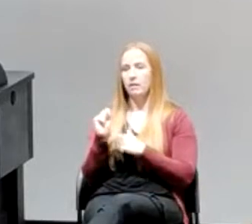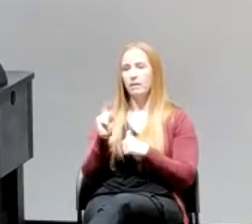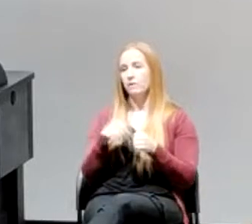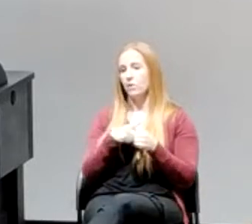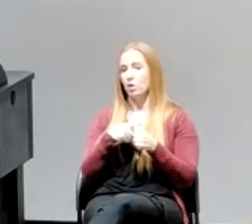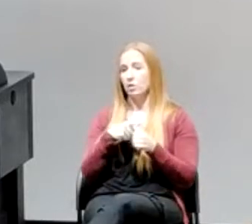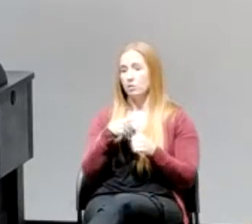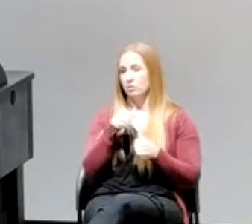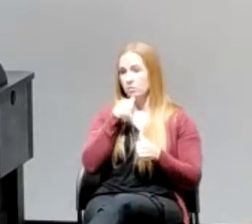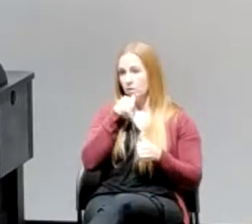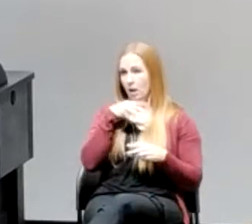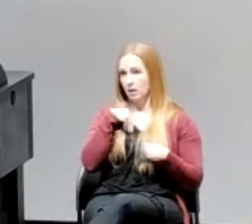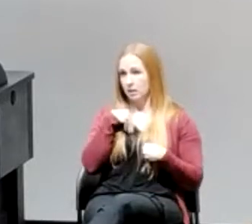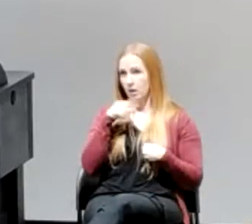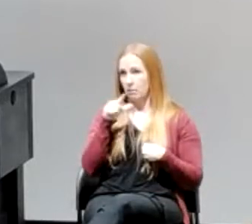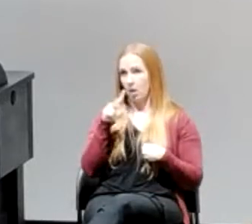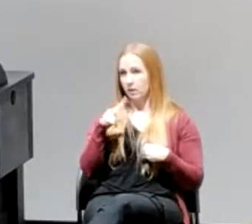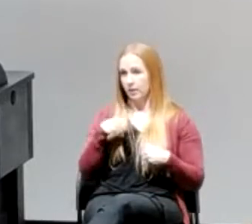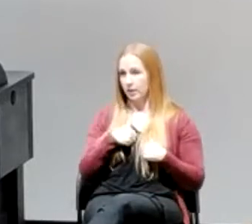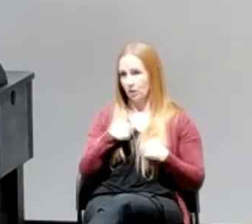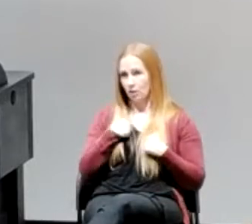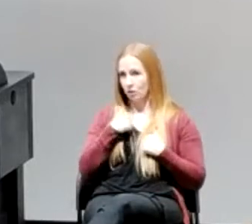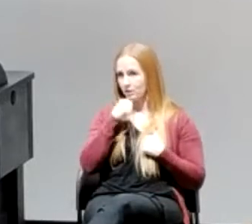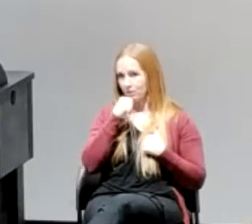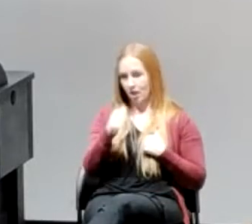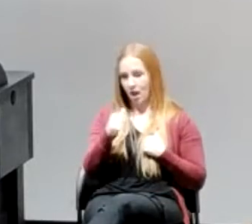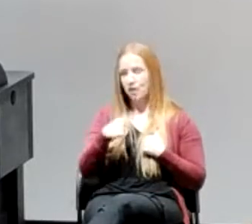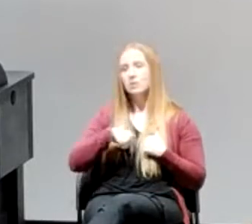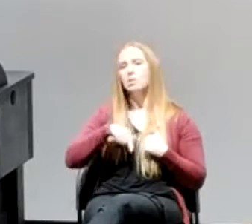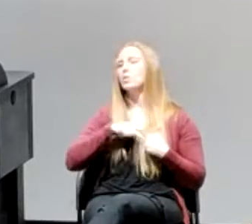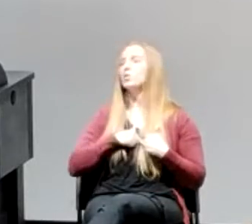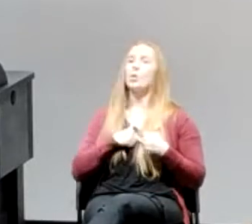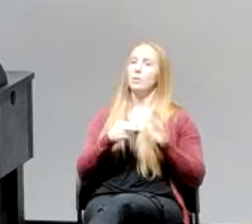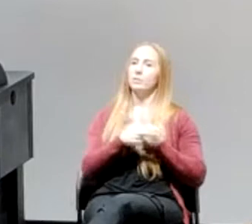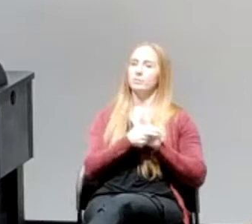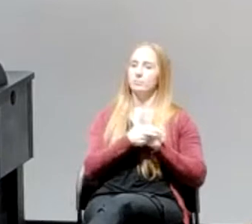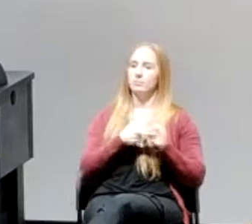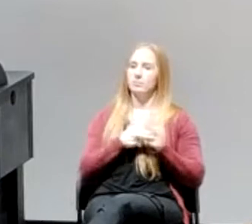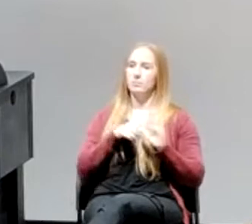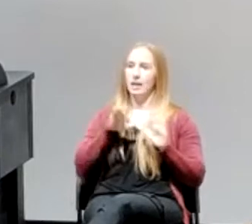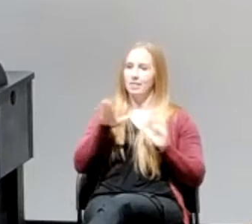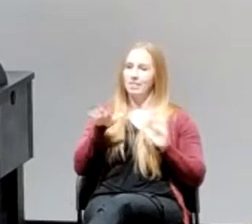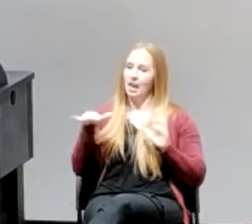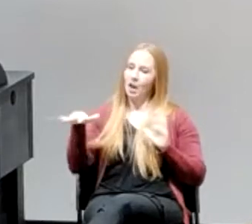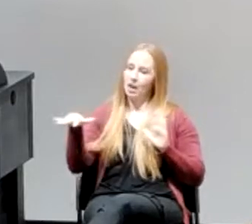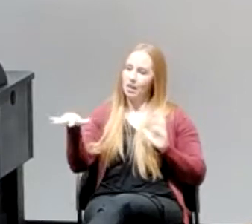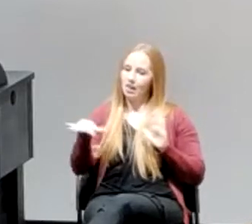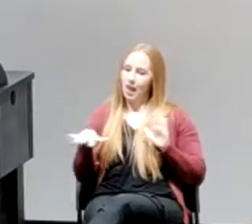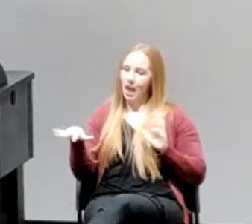one we nailed was a back office facility that was going to create a brand-new home at the lakes and here is how tough it was.